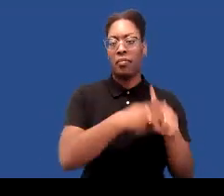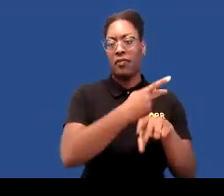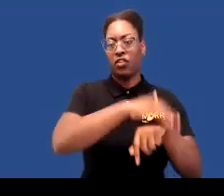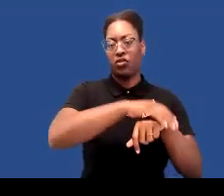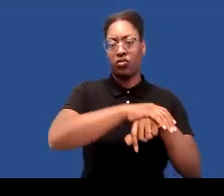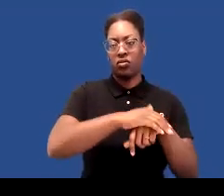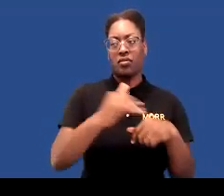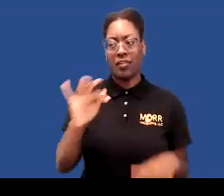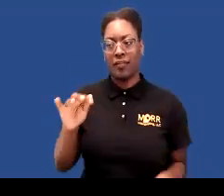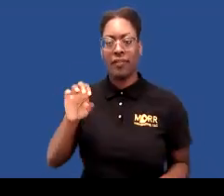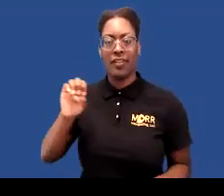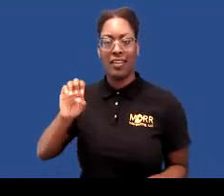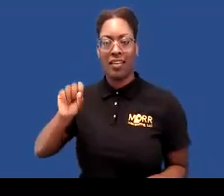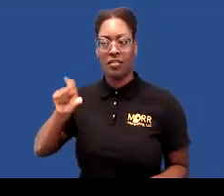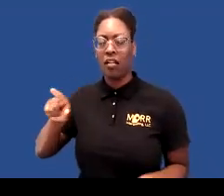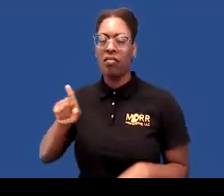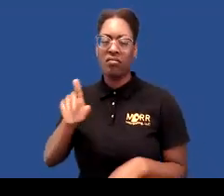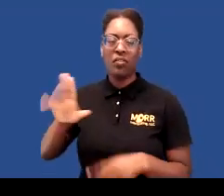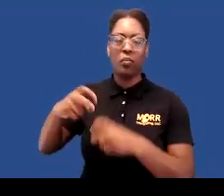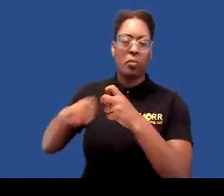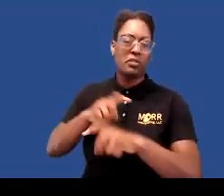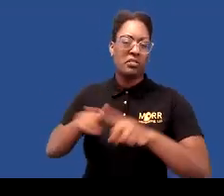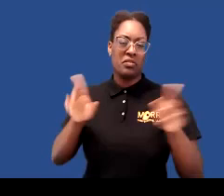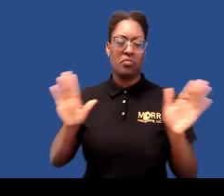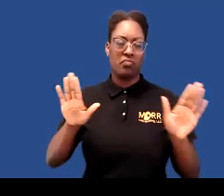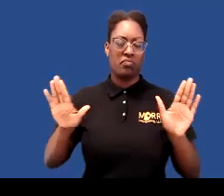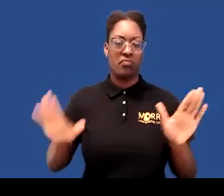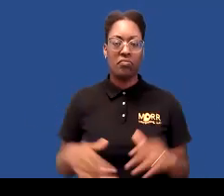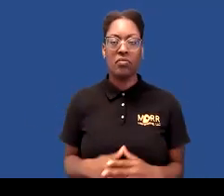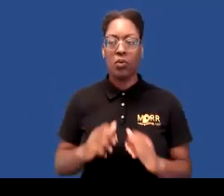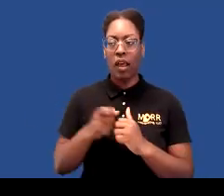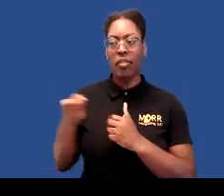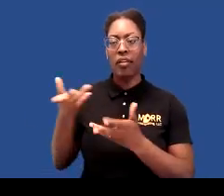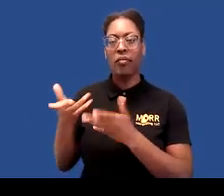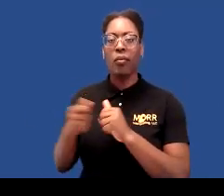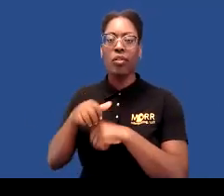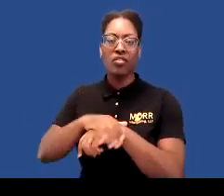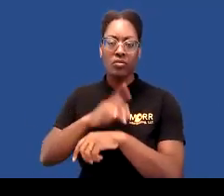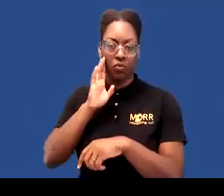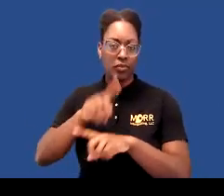Their relationship with the dominant discourse is going to be different. The way that they interact with it will be different.